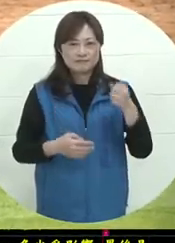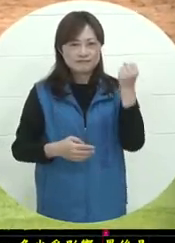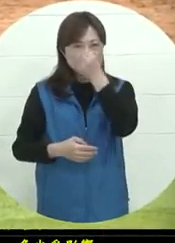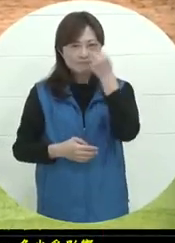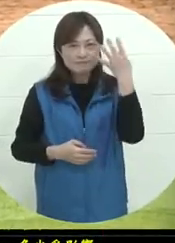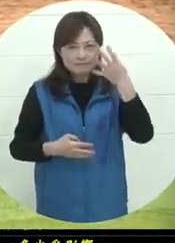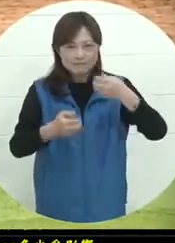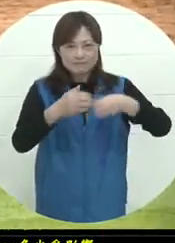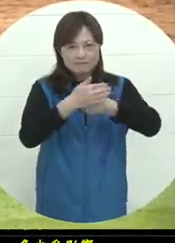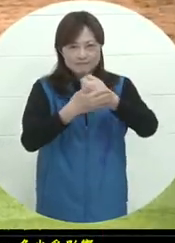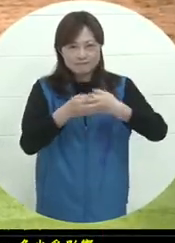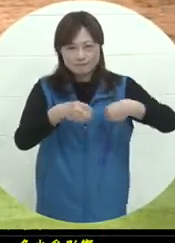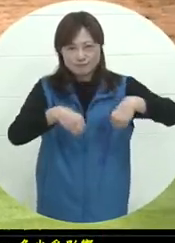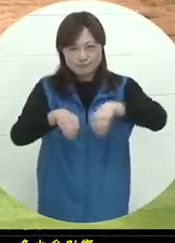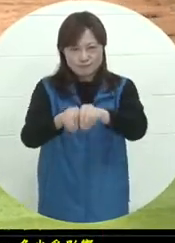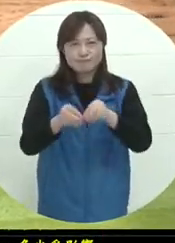course, this is relatively bad news.